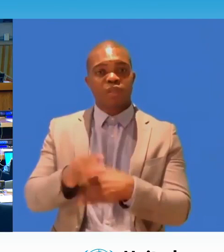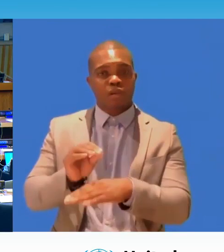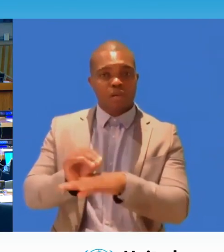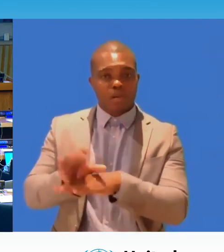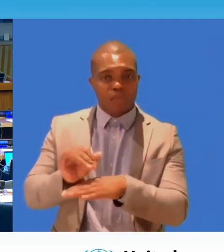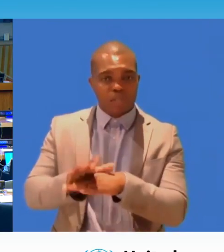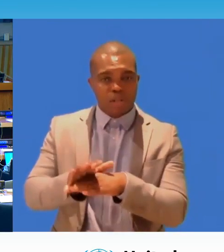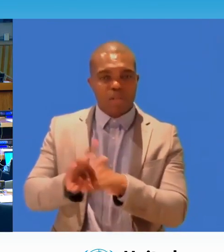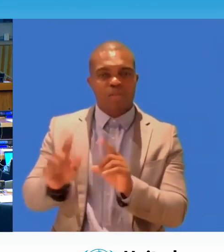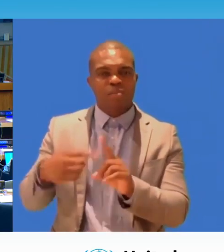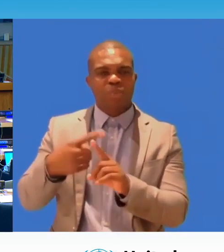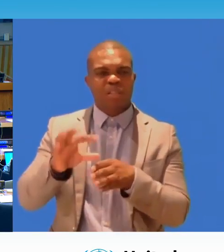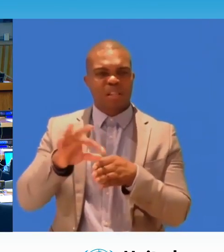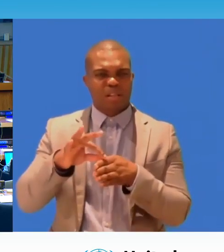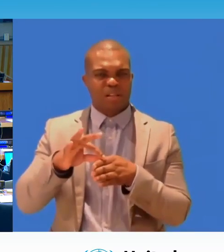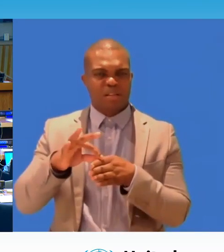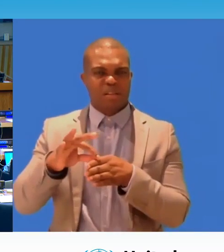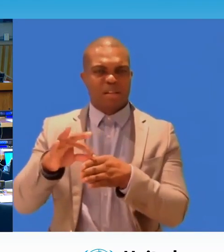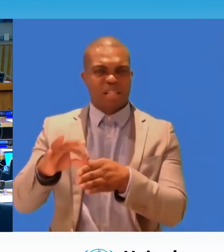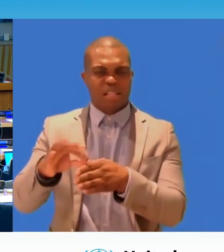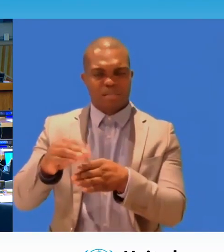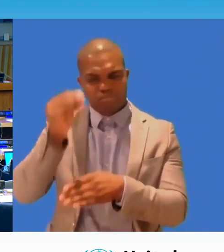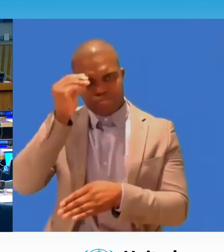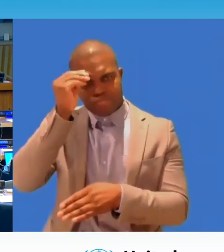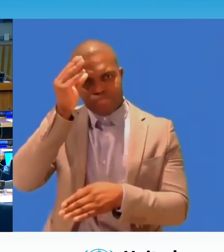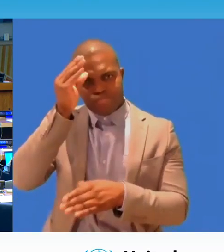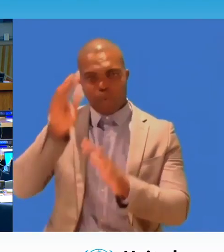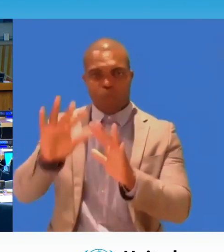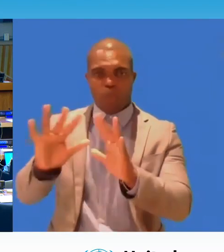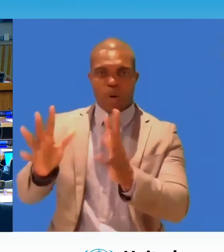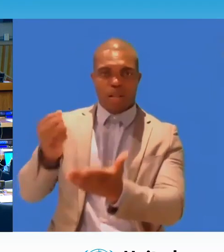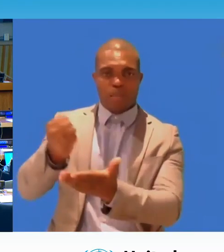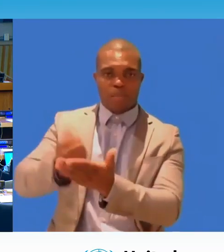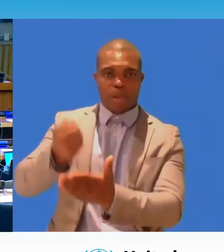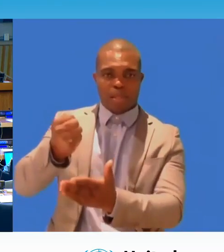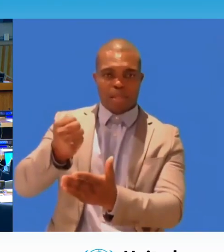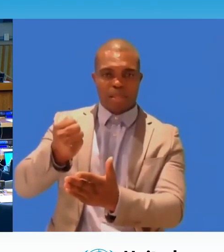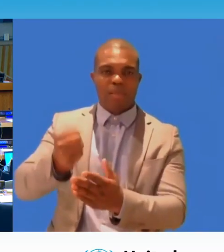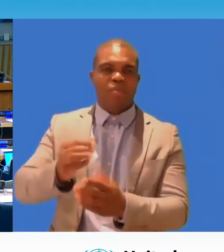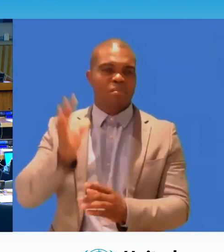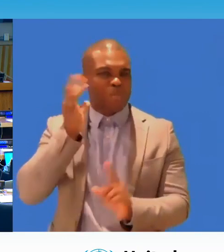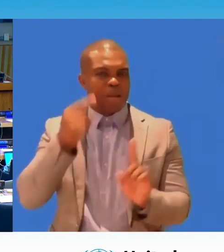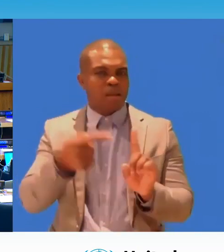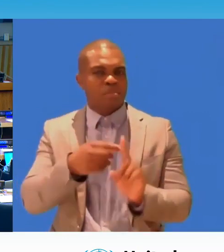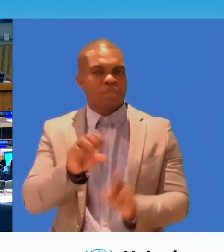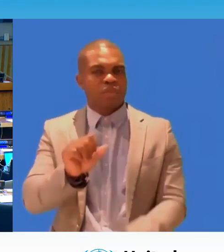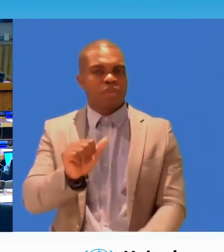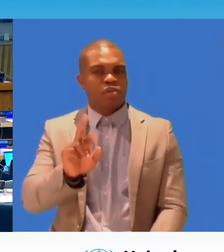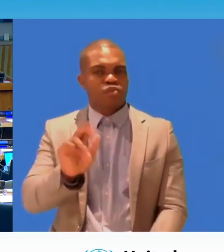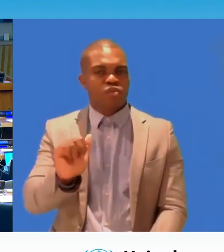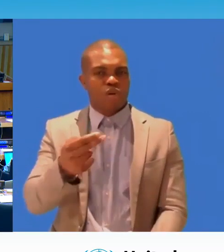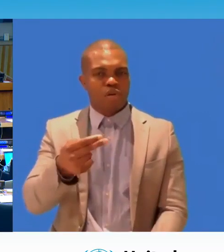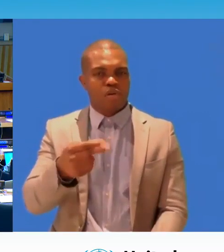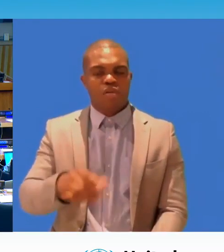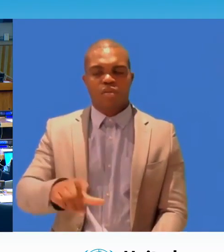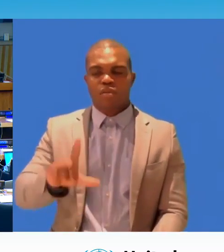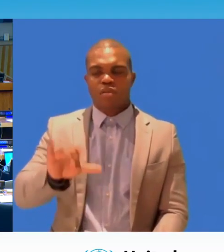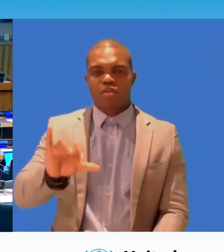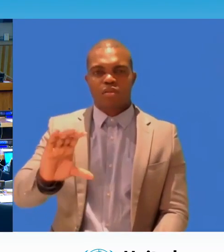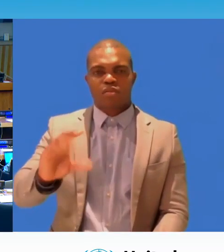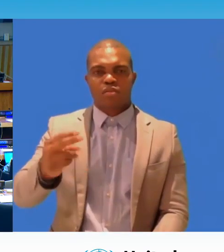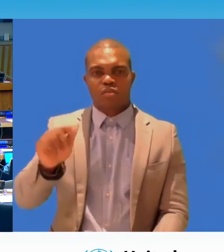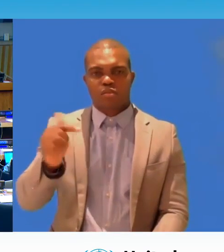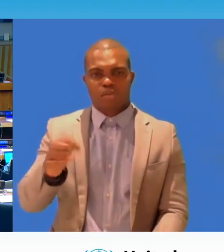United Nations development program un DP Mr Yin samatar senior multilateral Corporation specialist